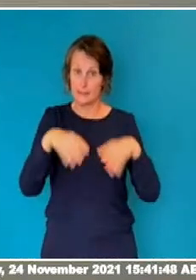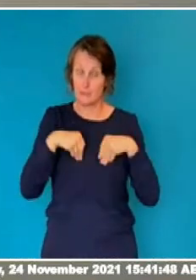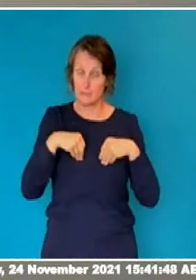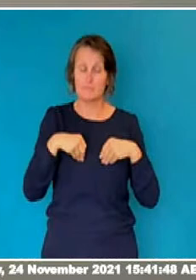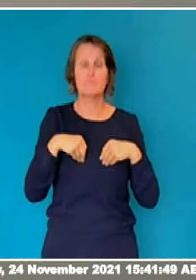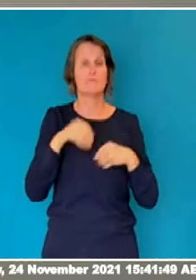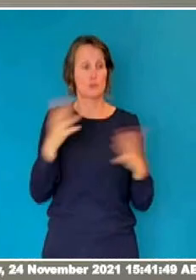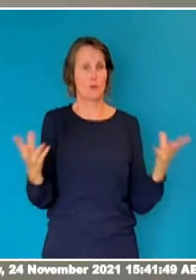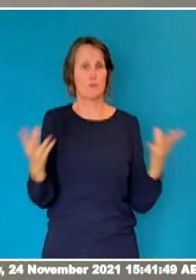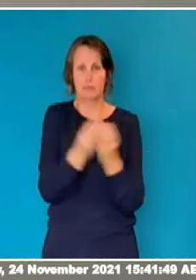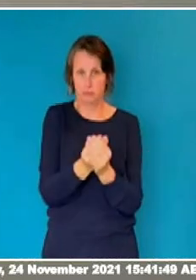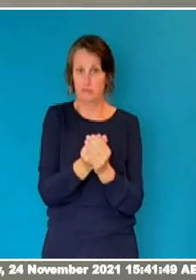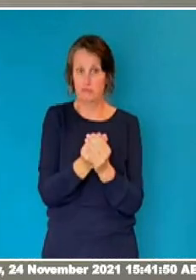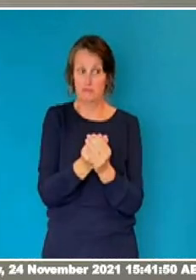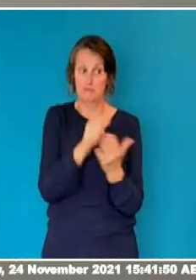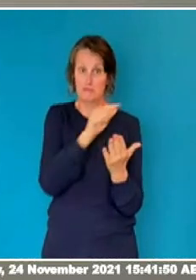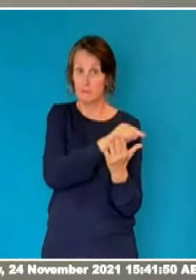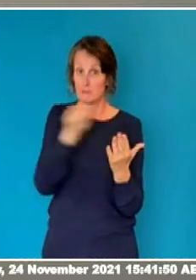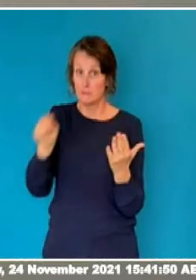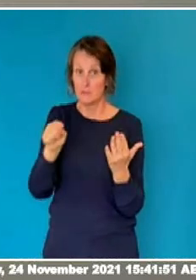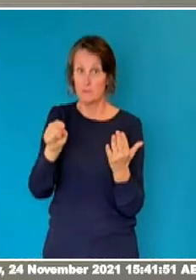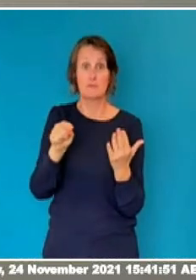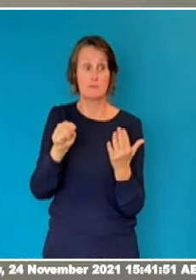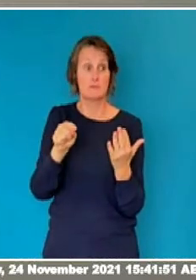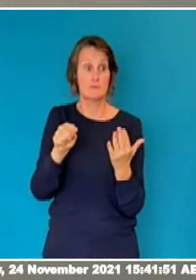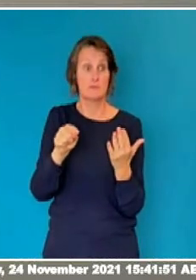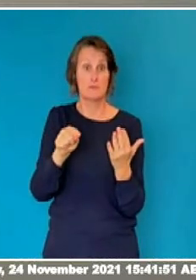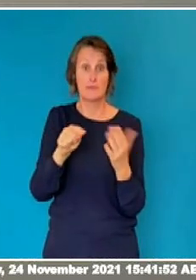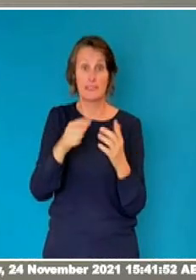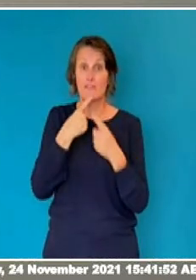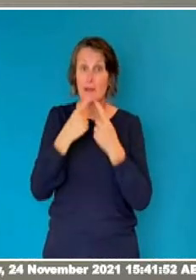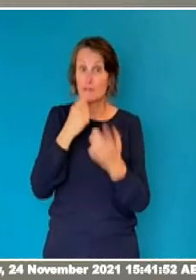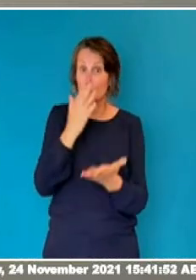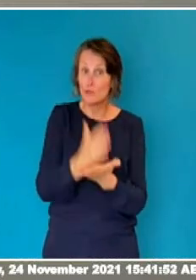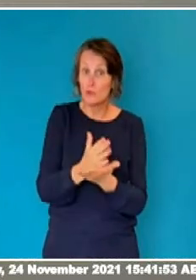Taken together, are those statements true and correct? Yes, they are.